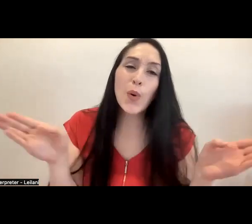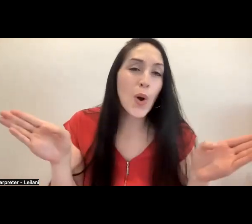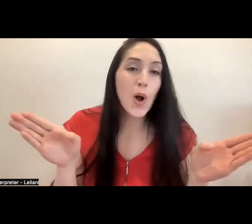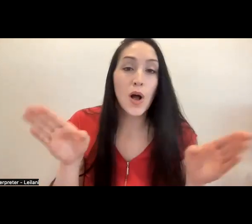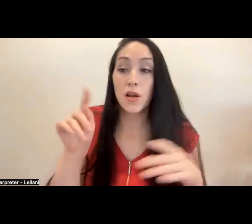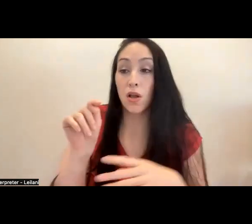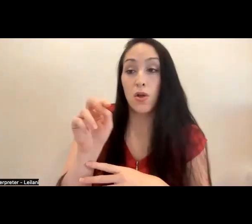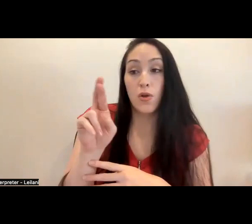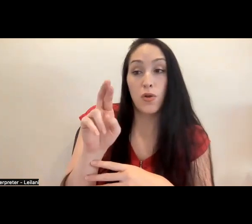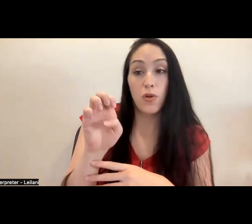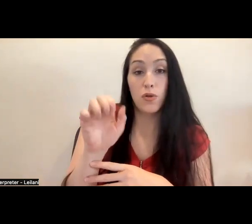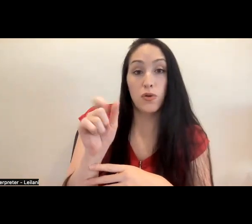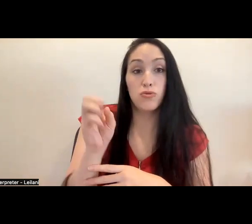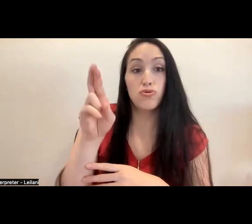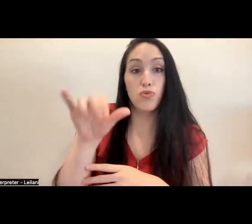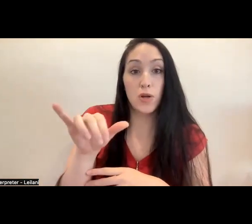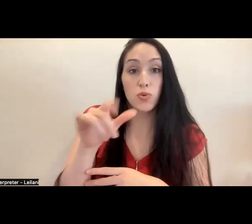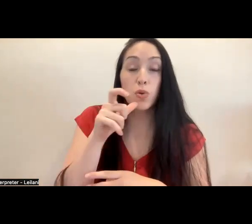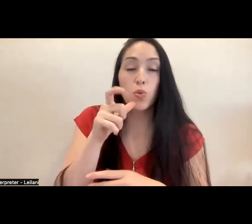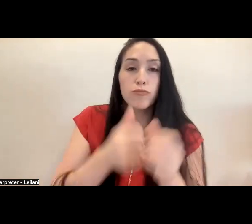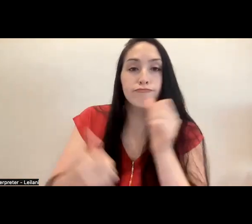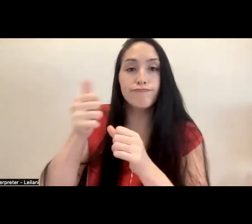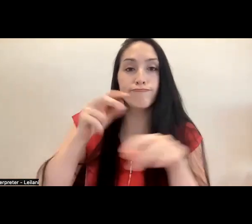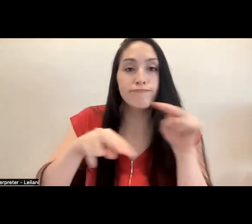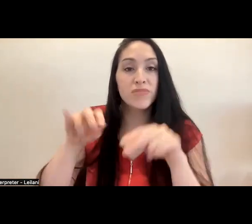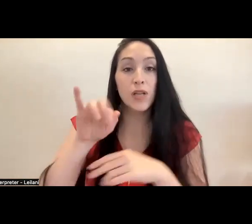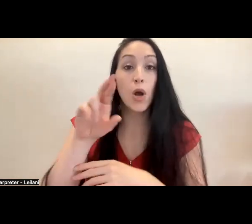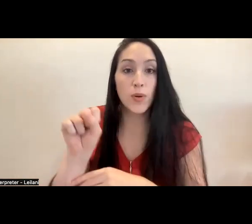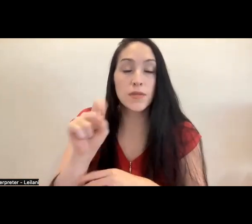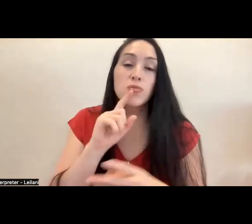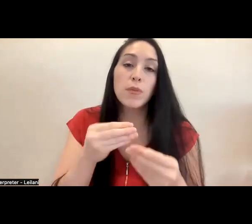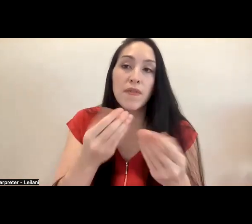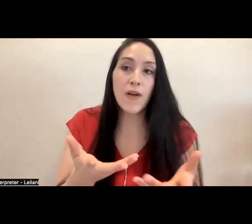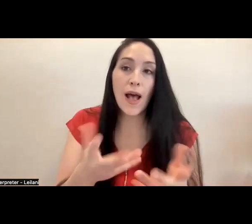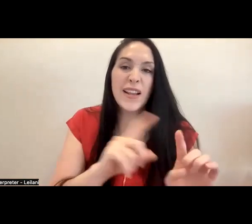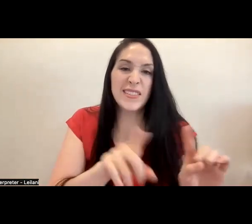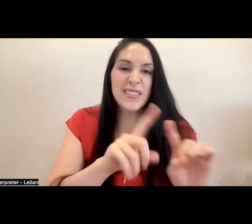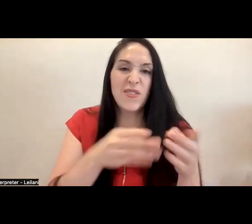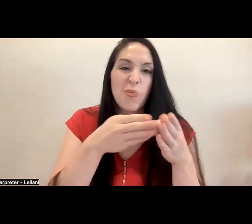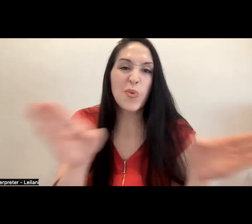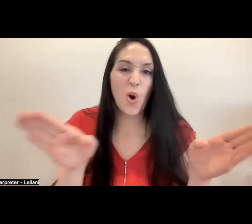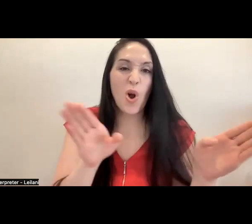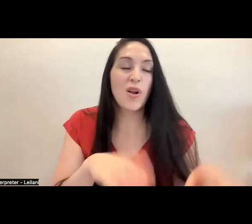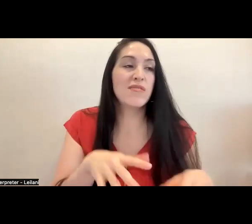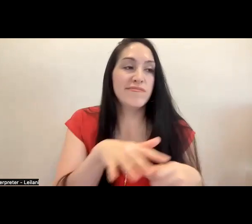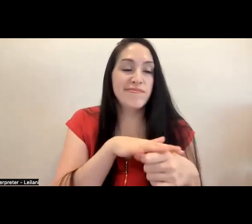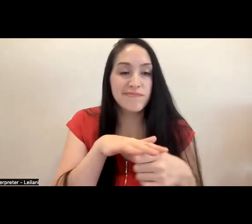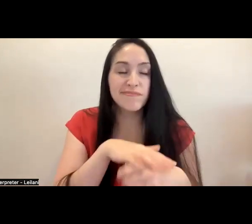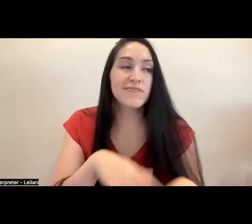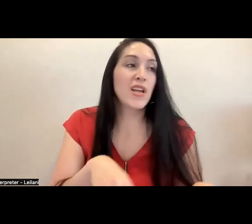kind of provided 37 or so broad buckets, including housing, medical transportation, oversight,